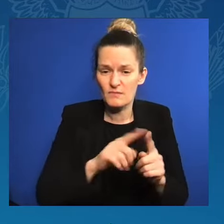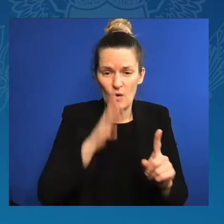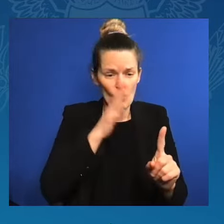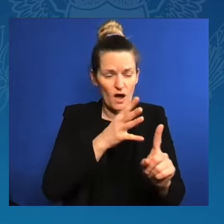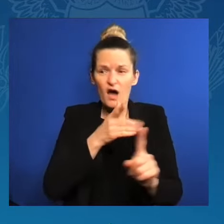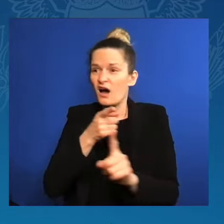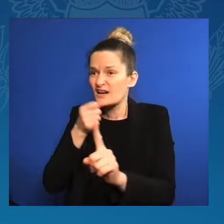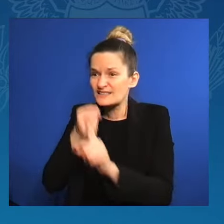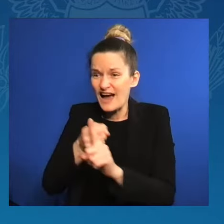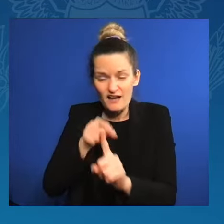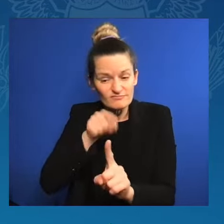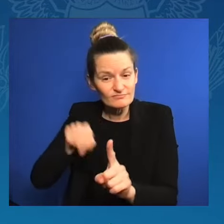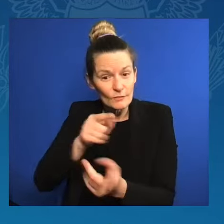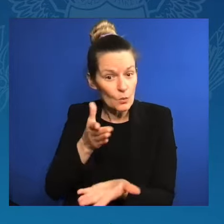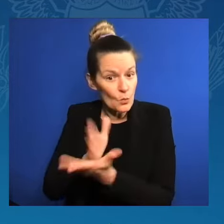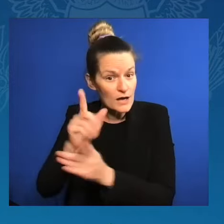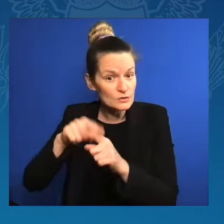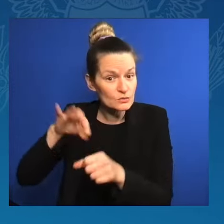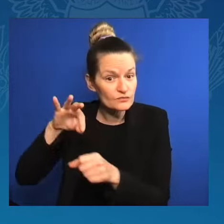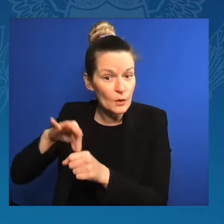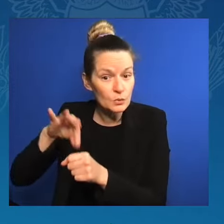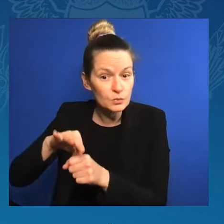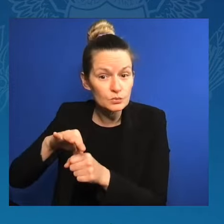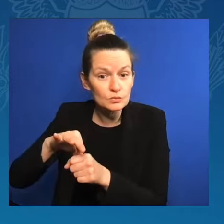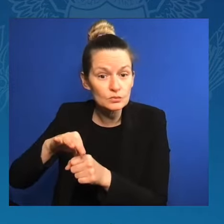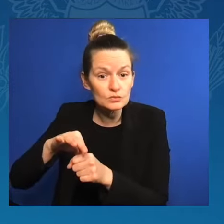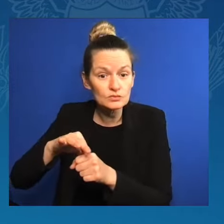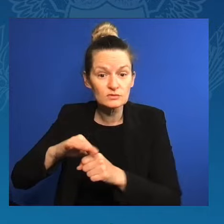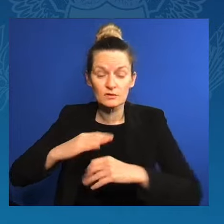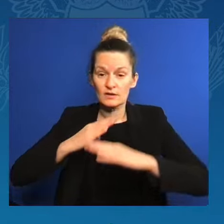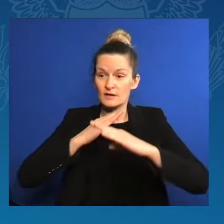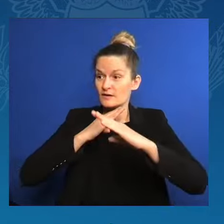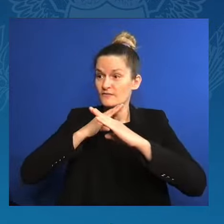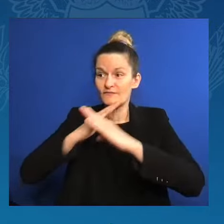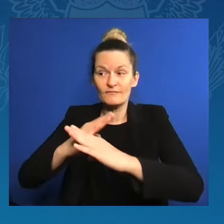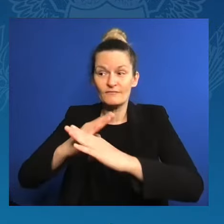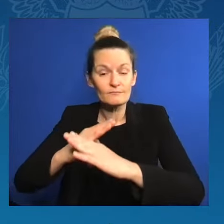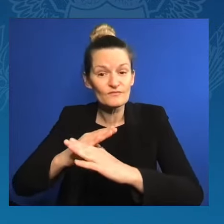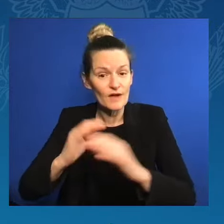that prevent the teaching of America's full history with book bans.